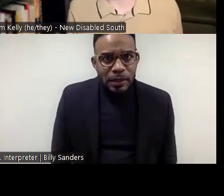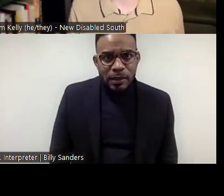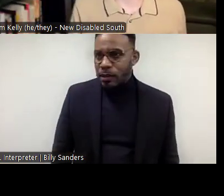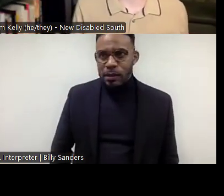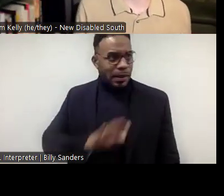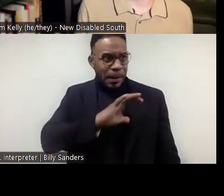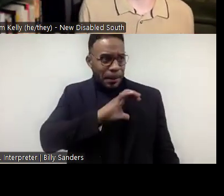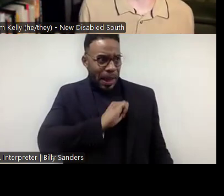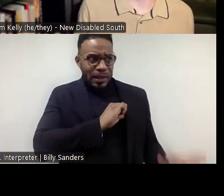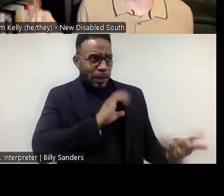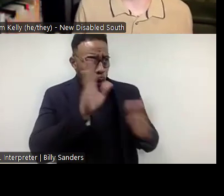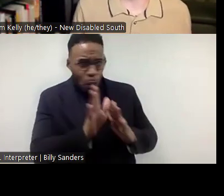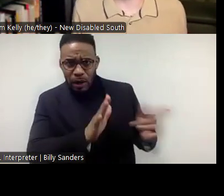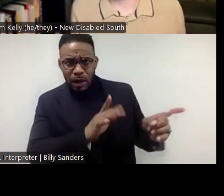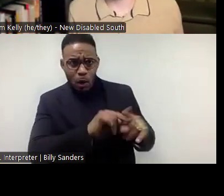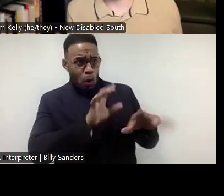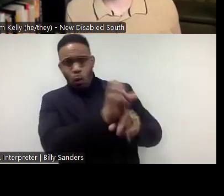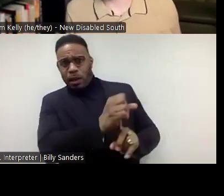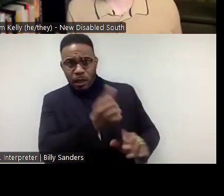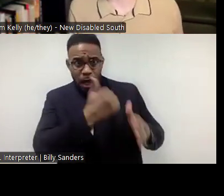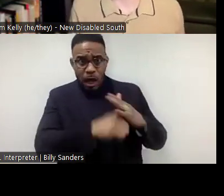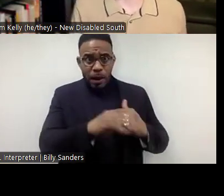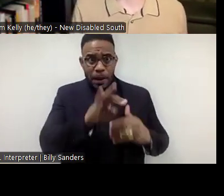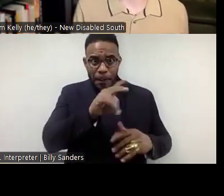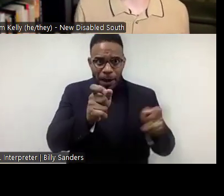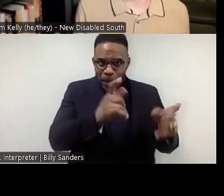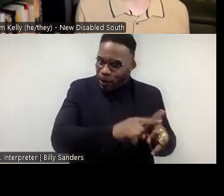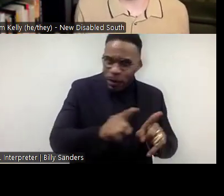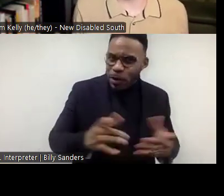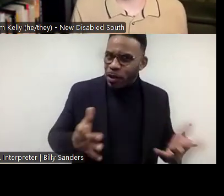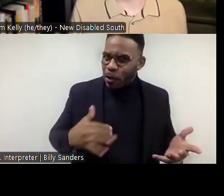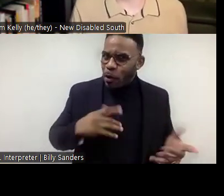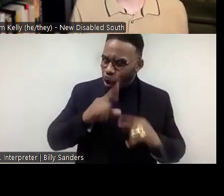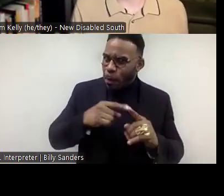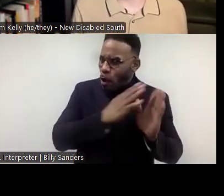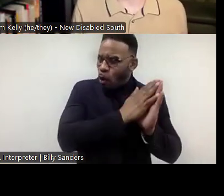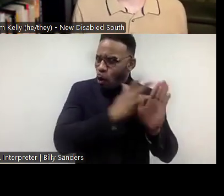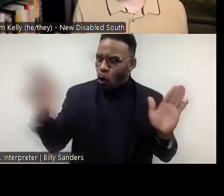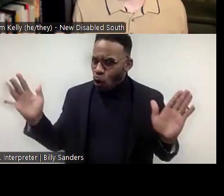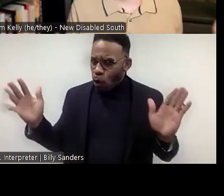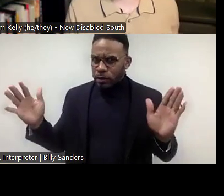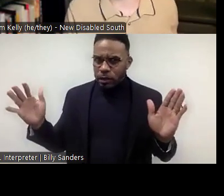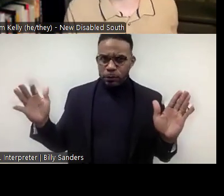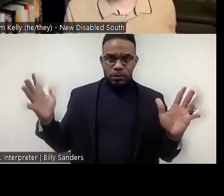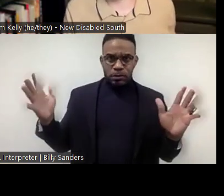charged with terrorism under the Biden administration. The pro-Palestinian organizers were arrested under the Biden